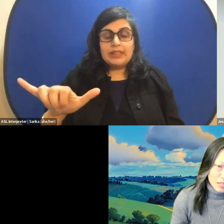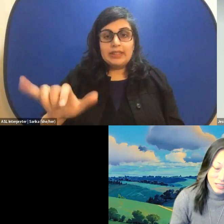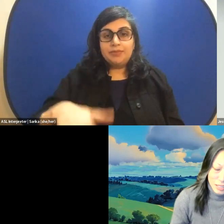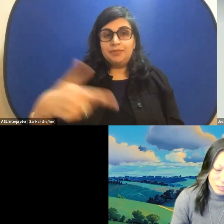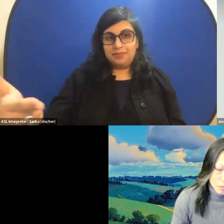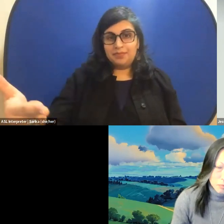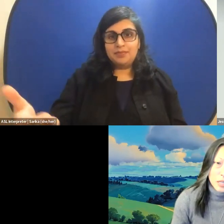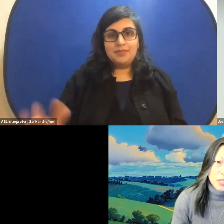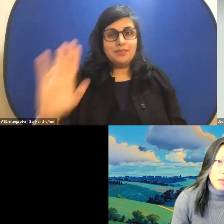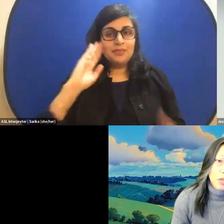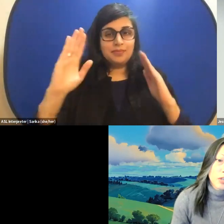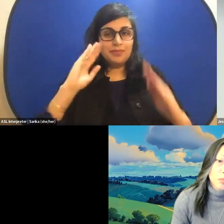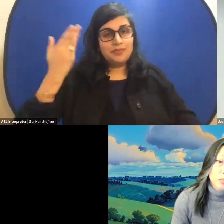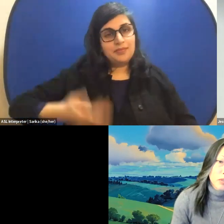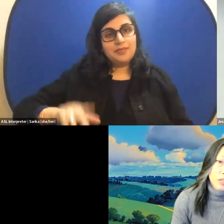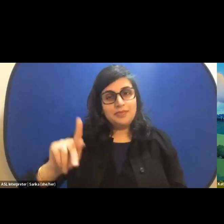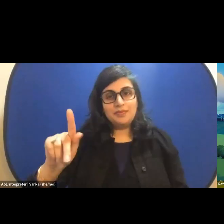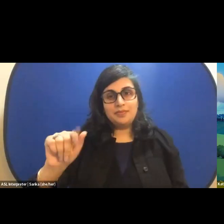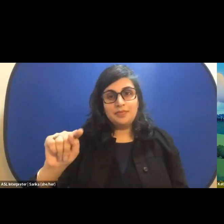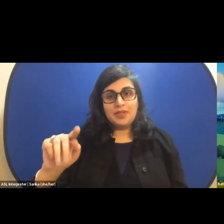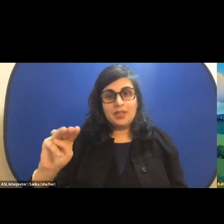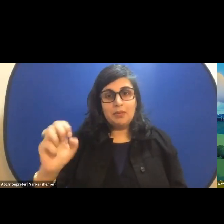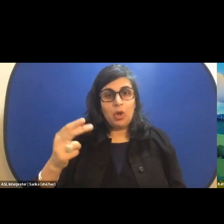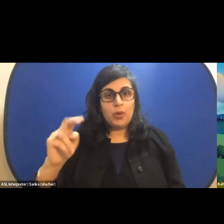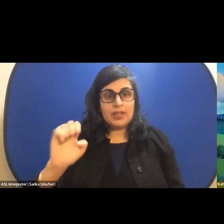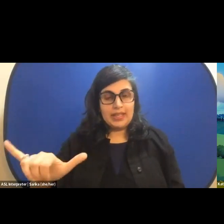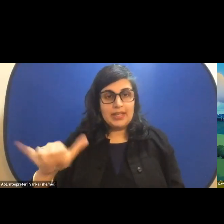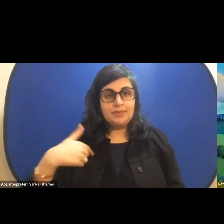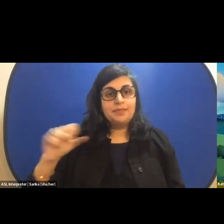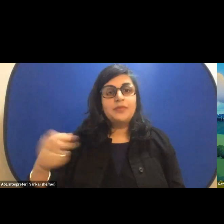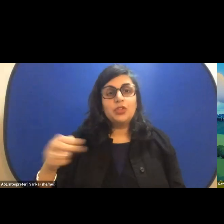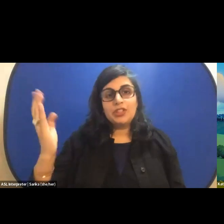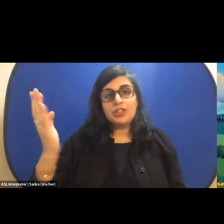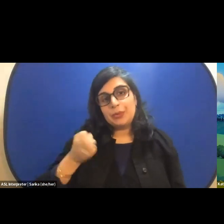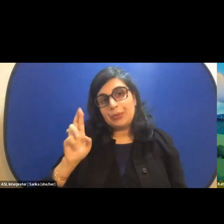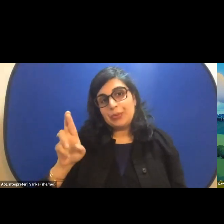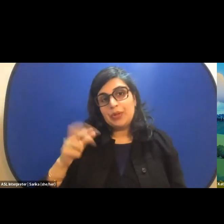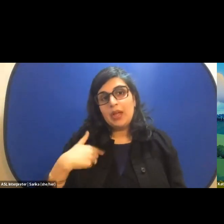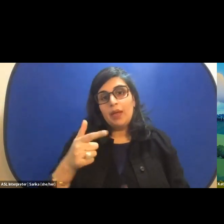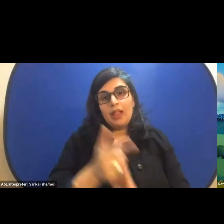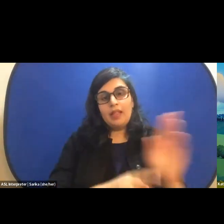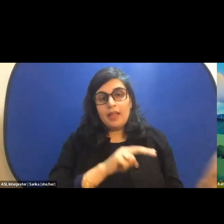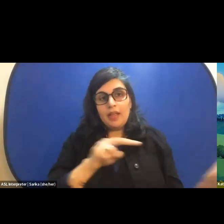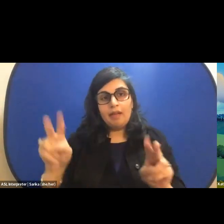Thank you so much, KC. I'd like to call to the space, Kat Mahoney. >> Hi. My name is